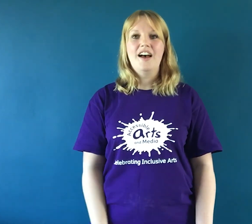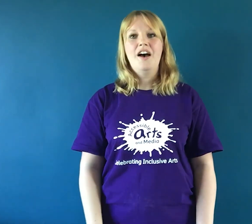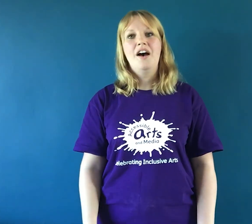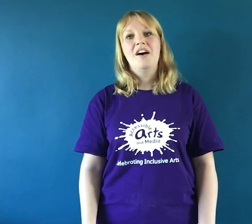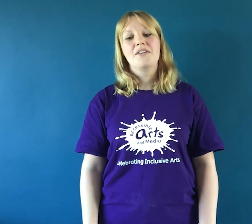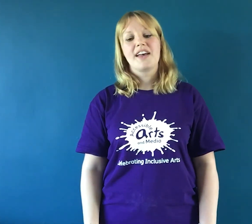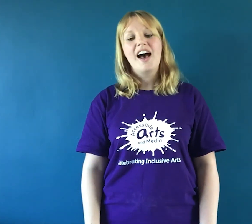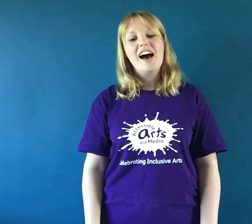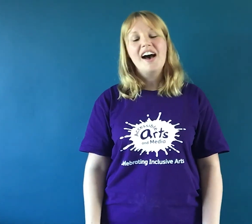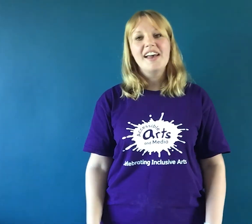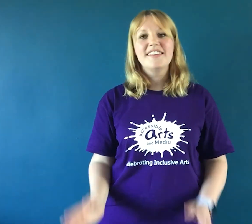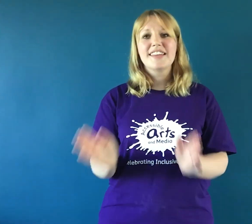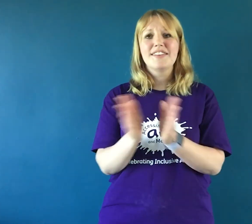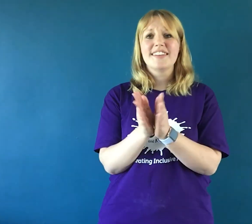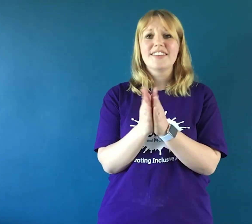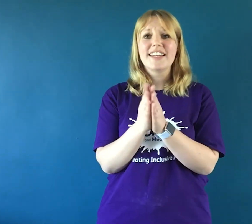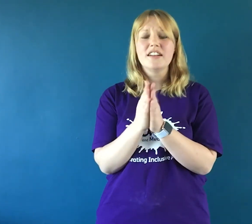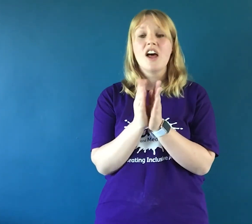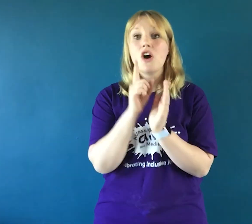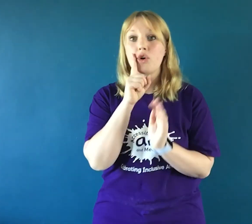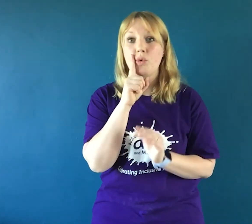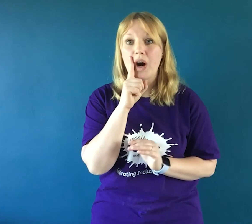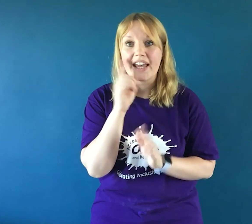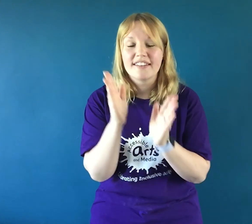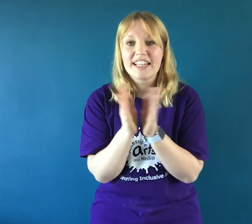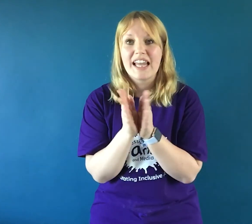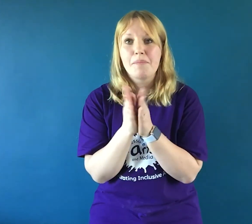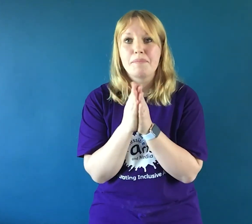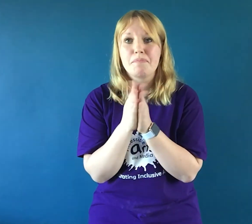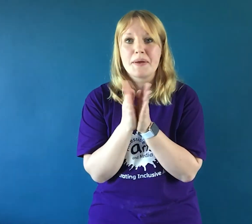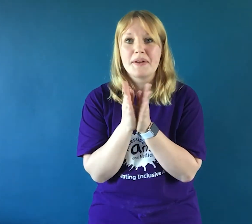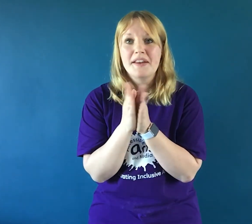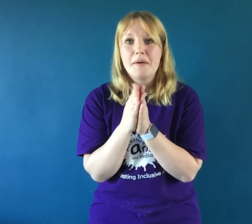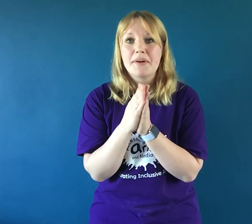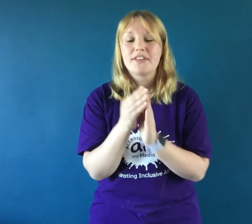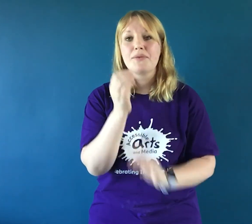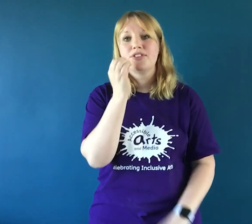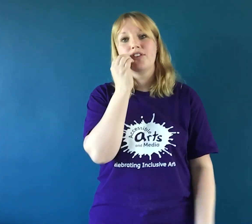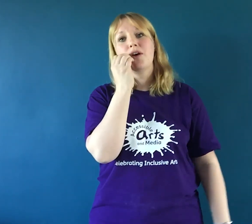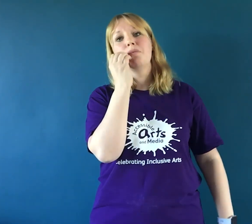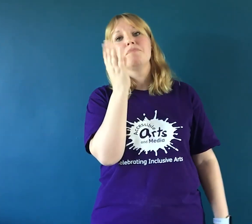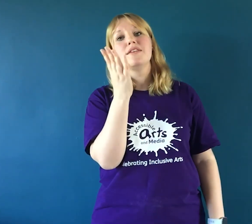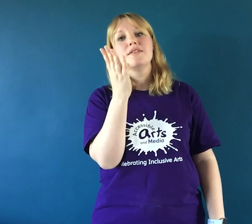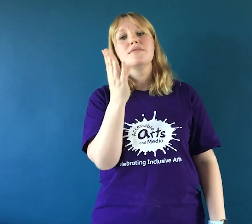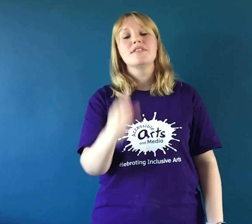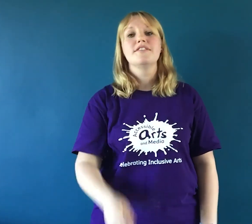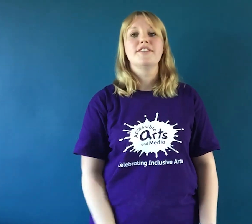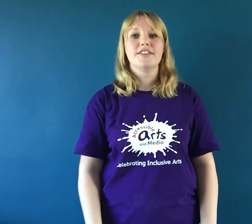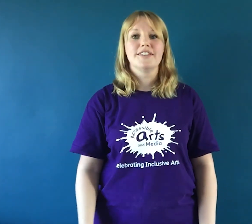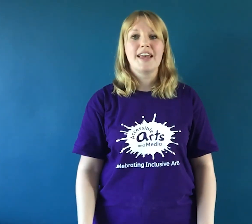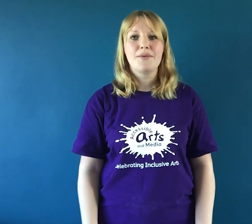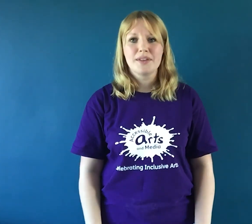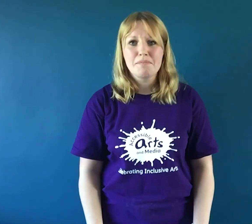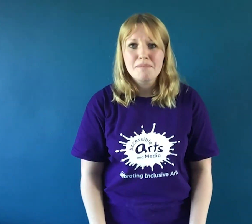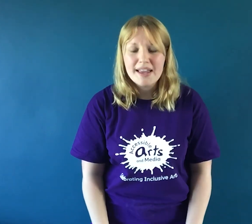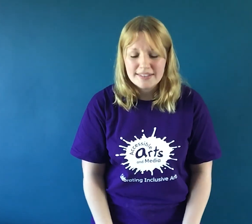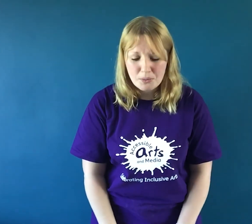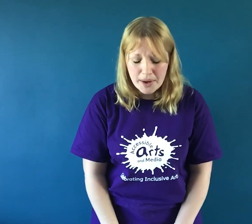Aw guys give yourselves a little quiet clap because that was so beautiful. It was amazing